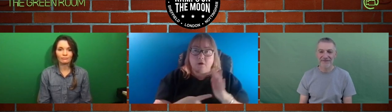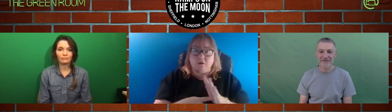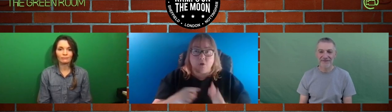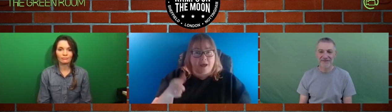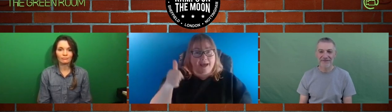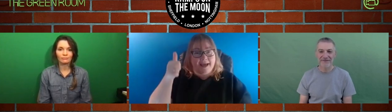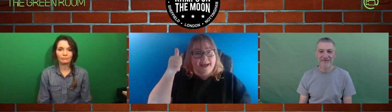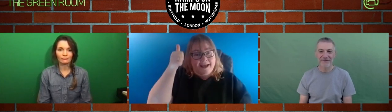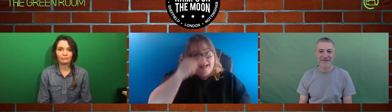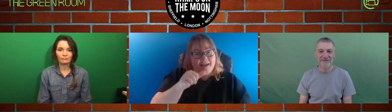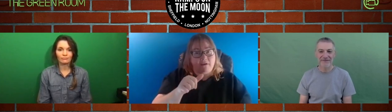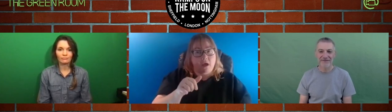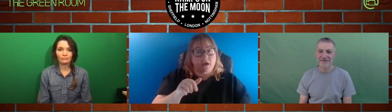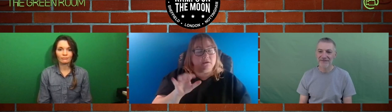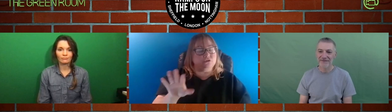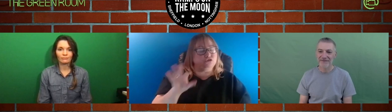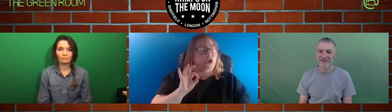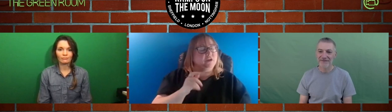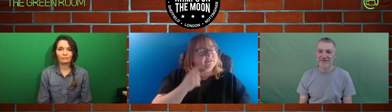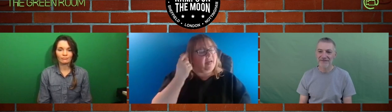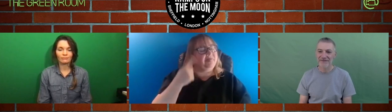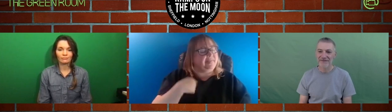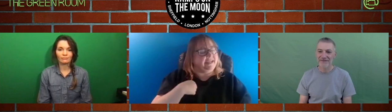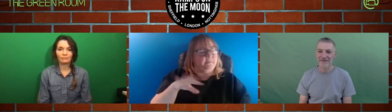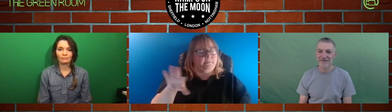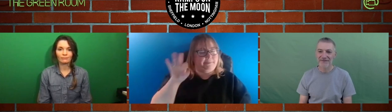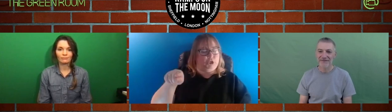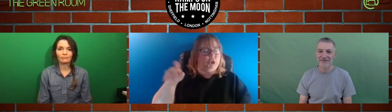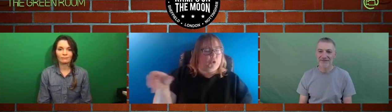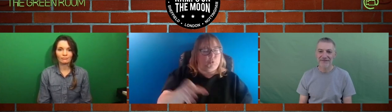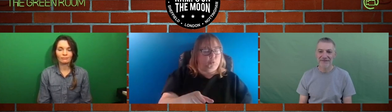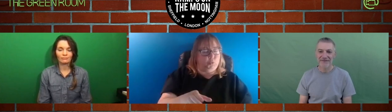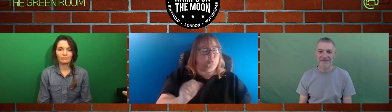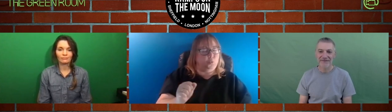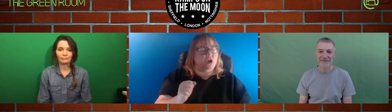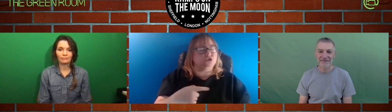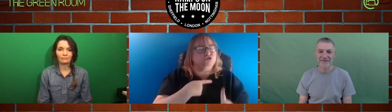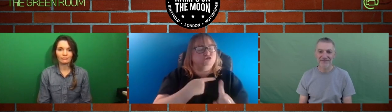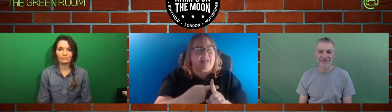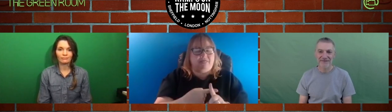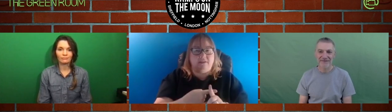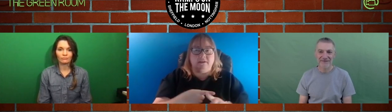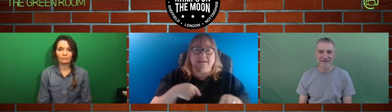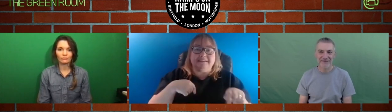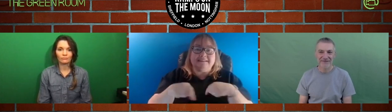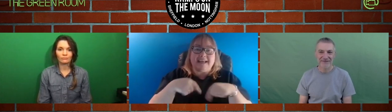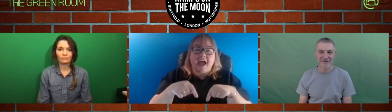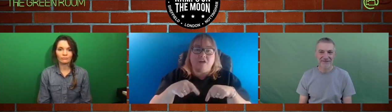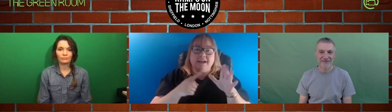choices as well and you got to play your best strengths. I know that Amy our director has told me, that in your